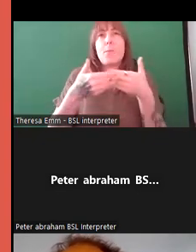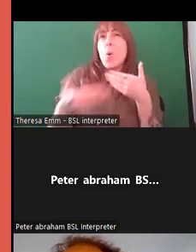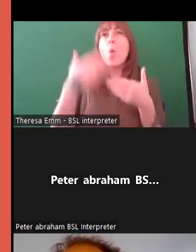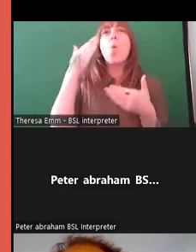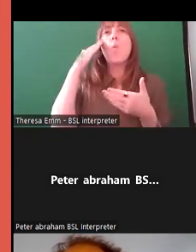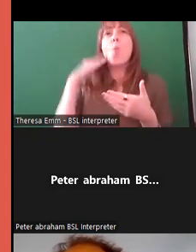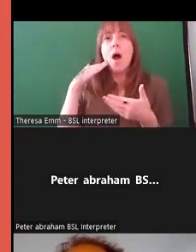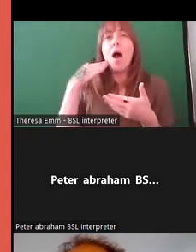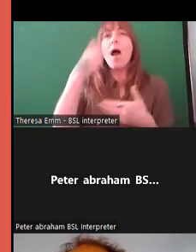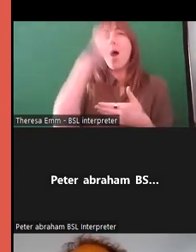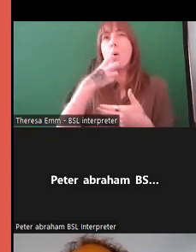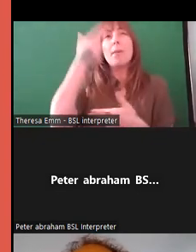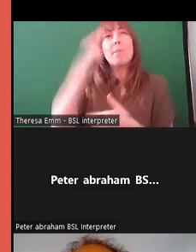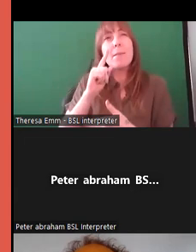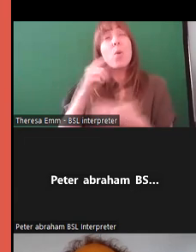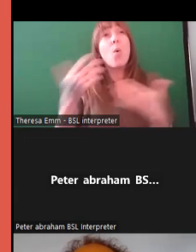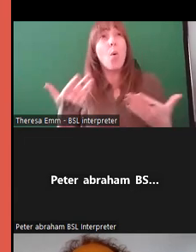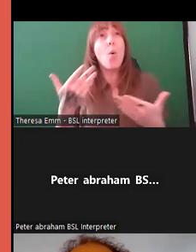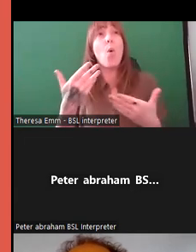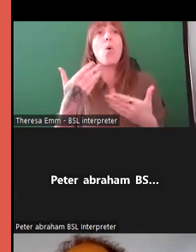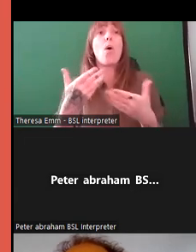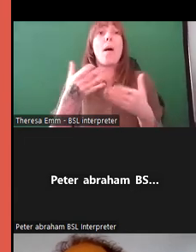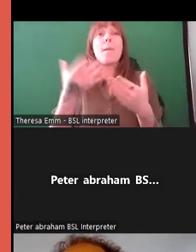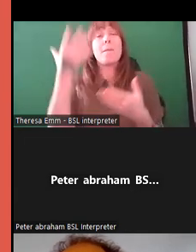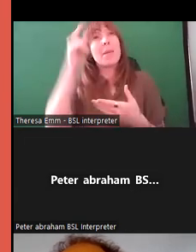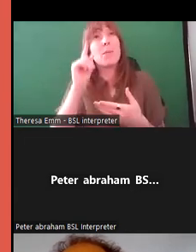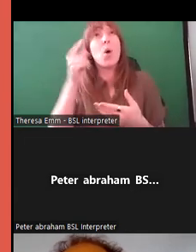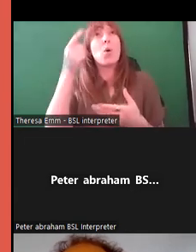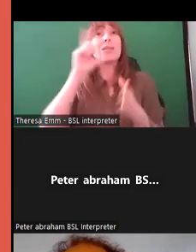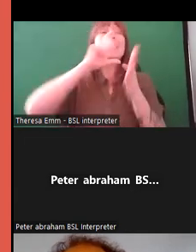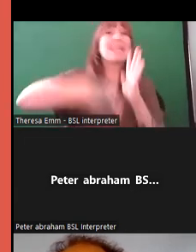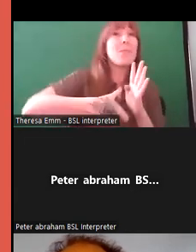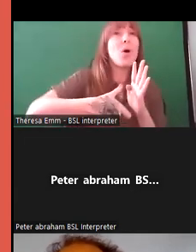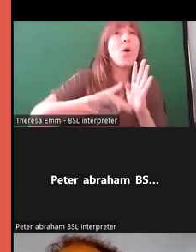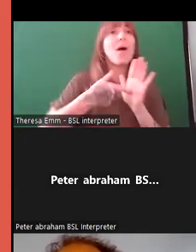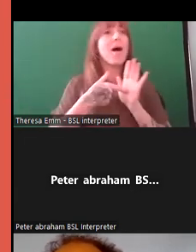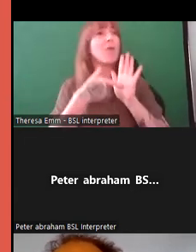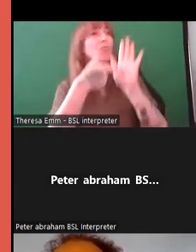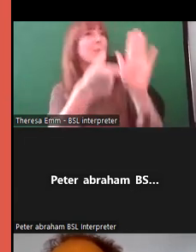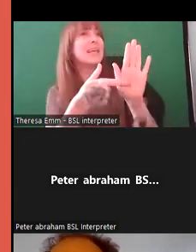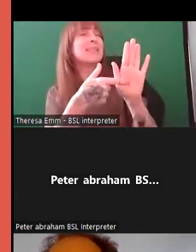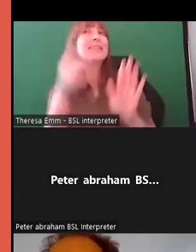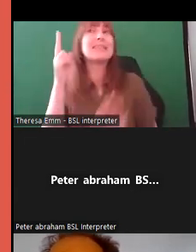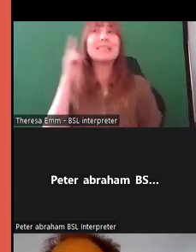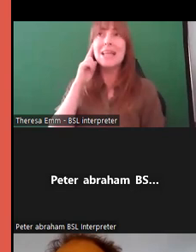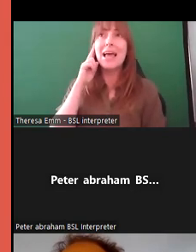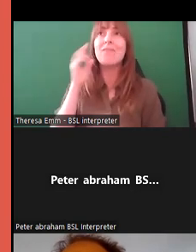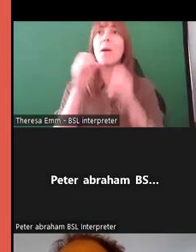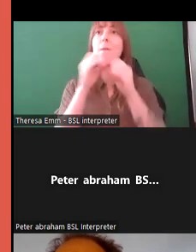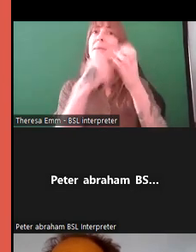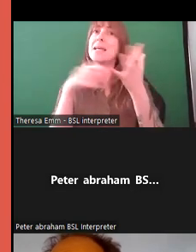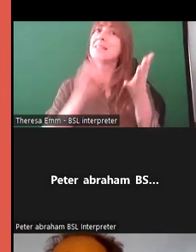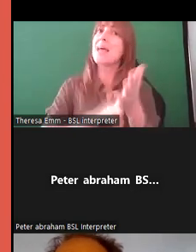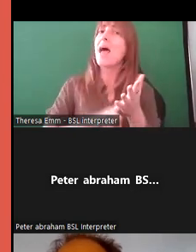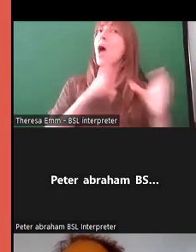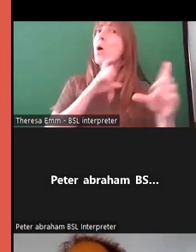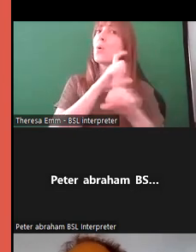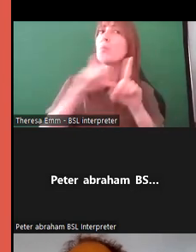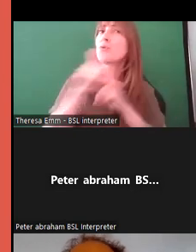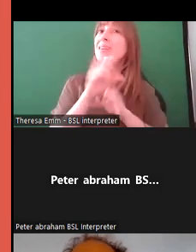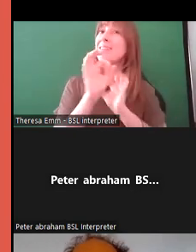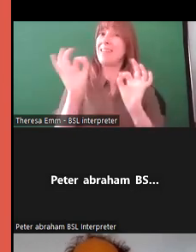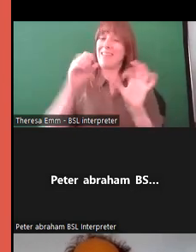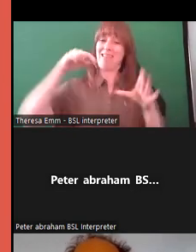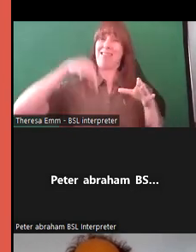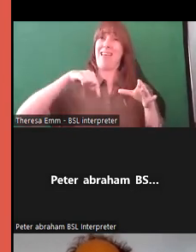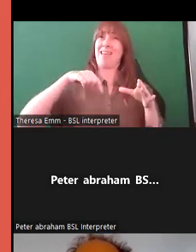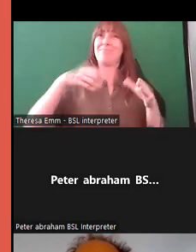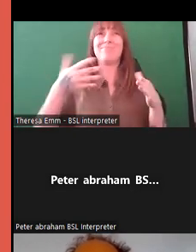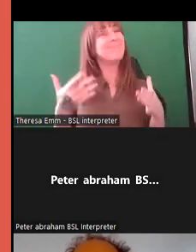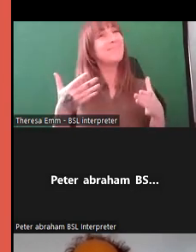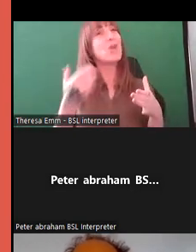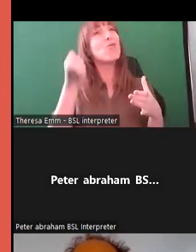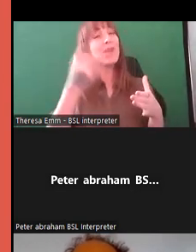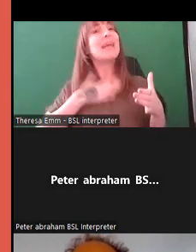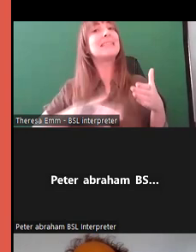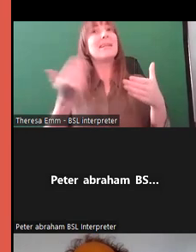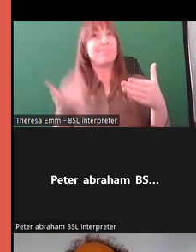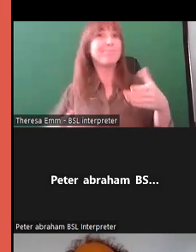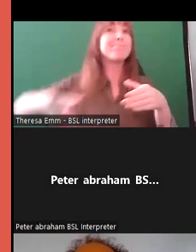meeting. There was no representative from the deaf or BSL community on that steering group. There